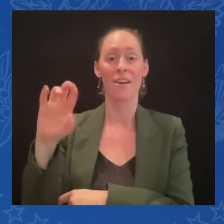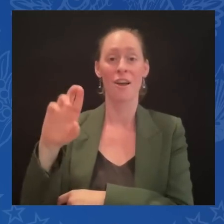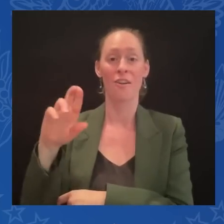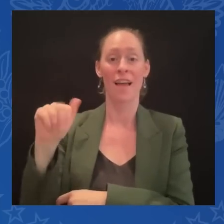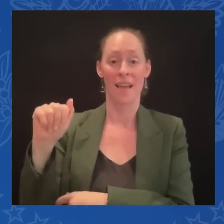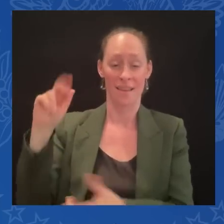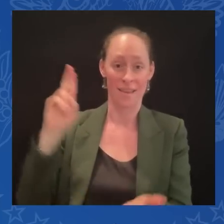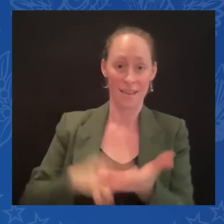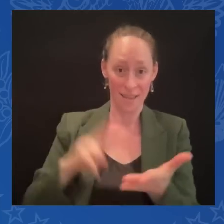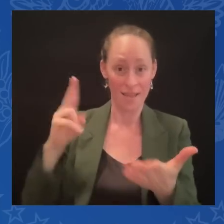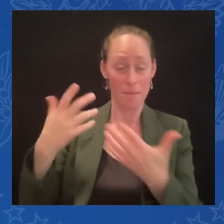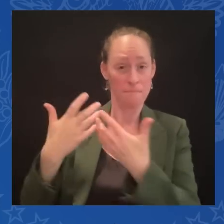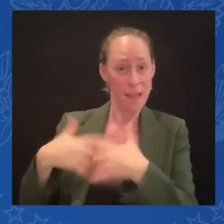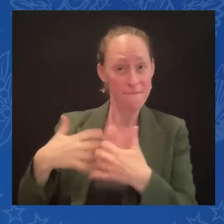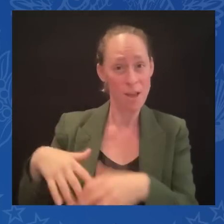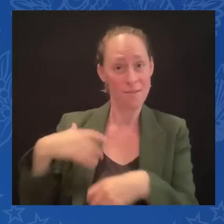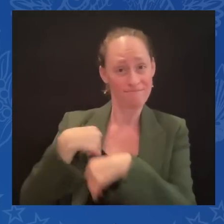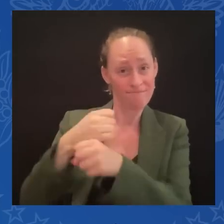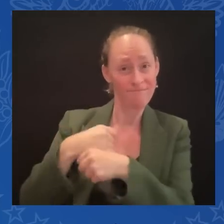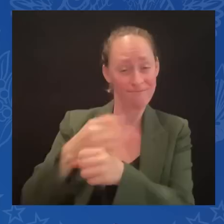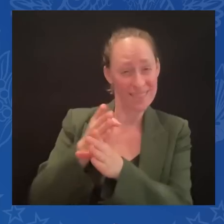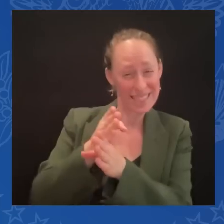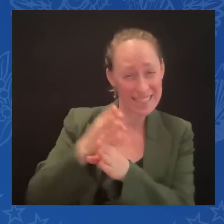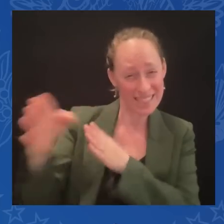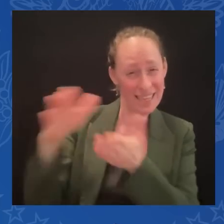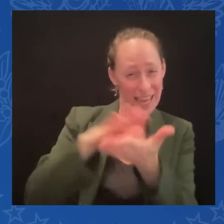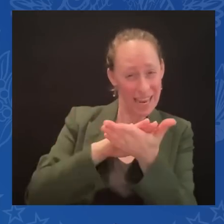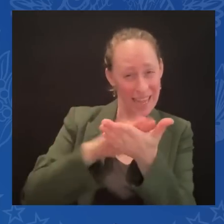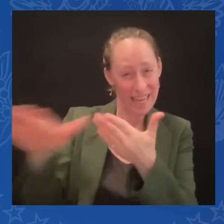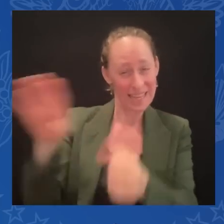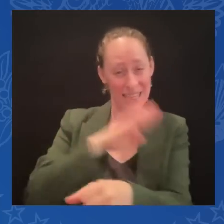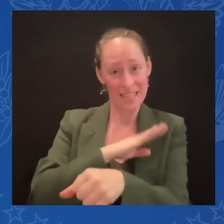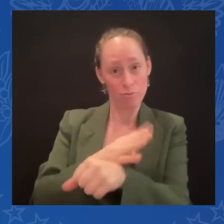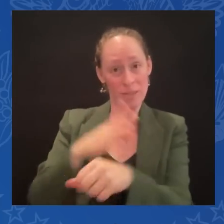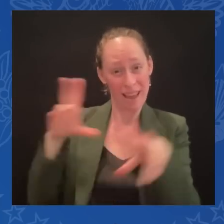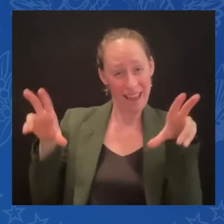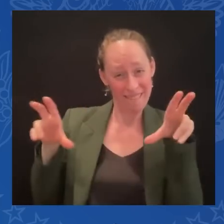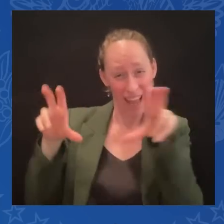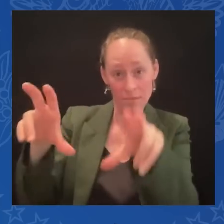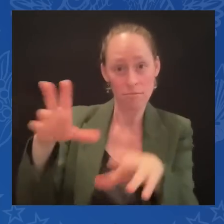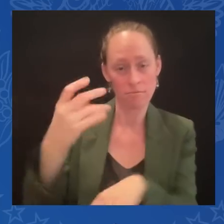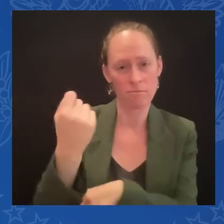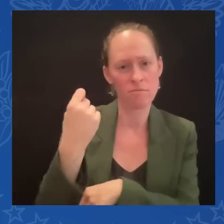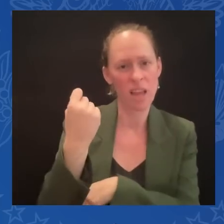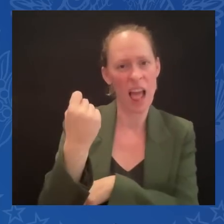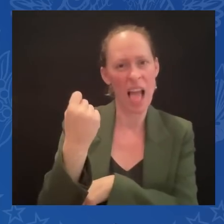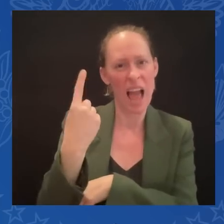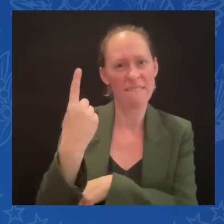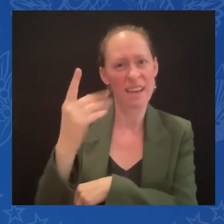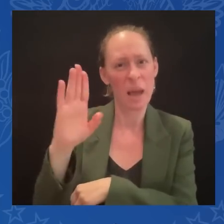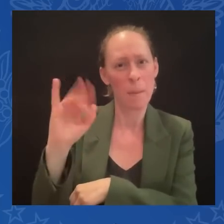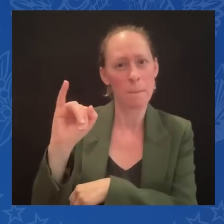just in South Carolina. Eleven billion dollars. Companies across the county --